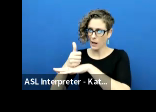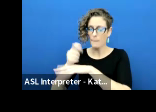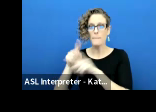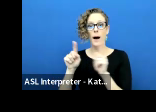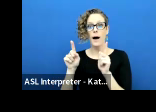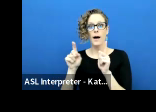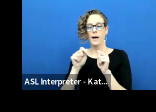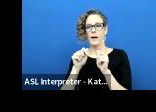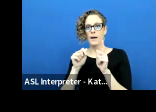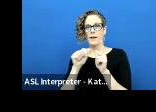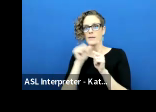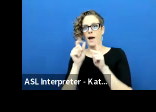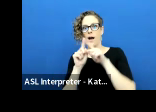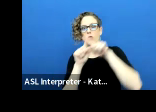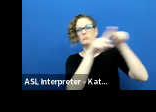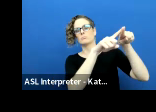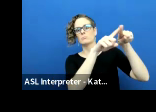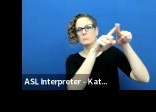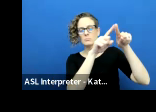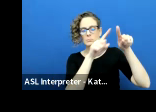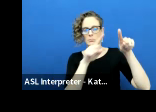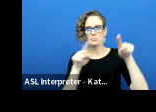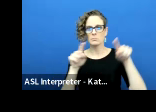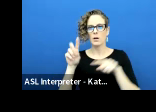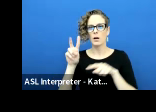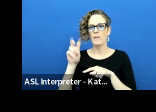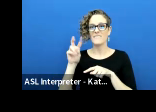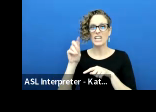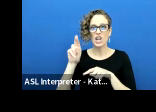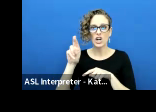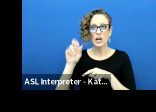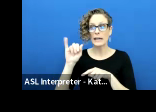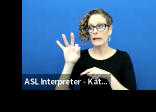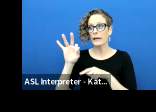the whims and and foibles of vendors if they change their business model availability I had